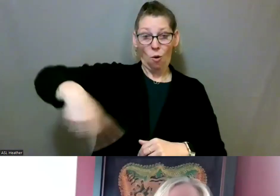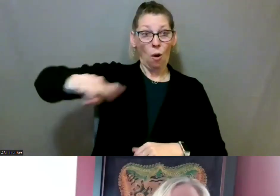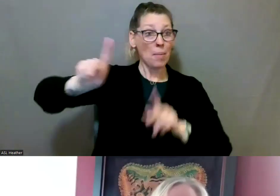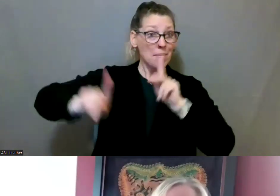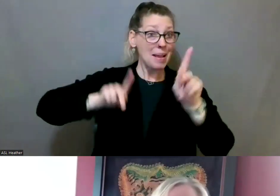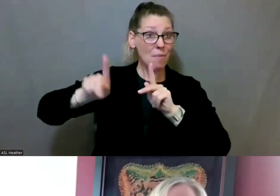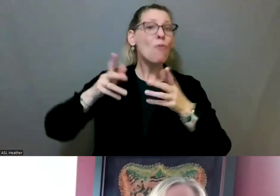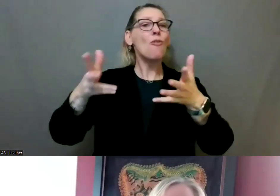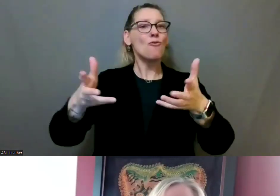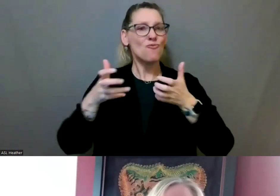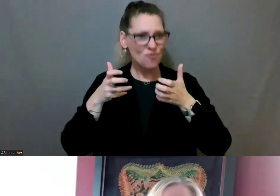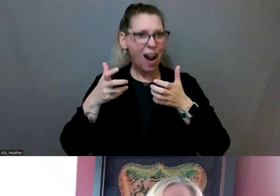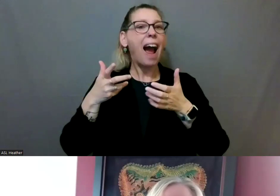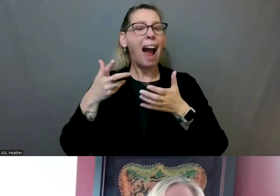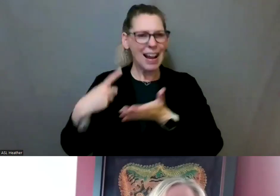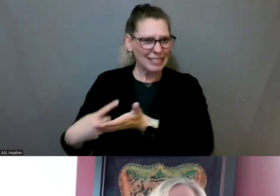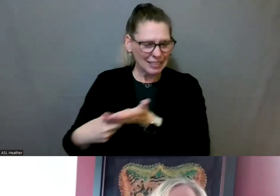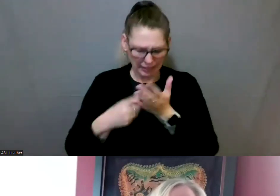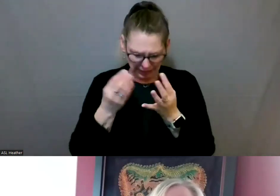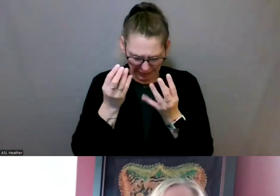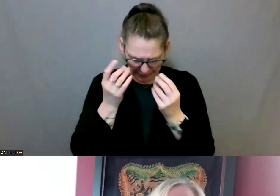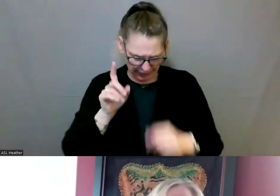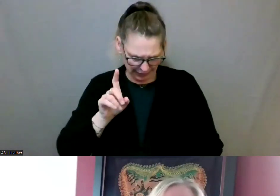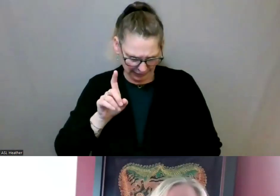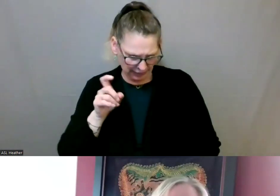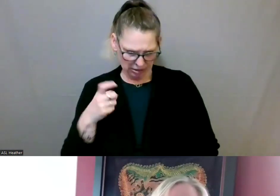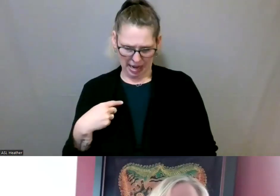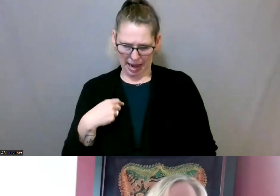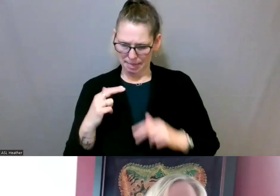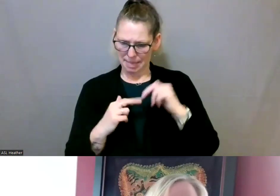run it through the loop and ask yourself questions - am I building connection like